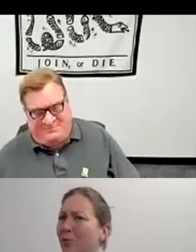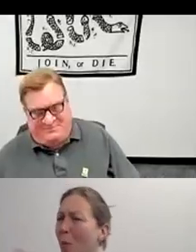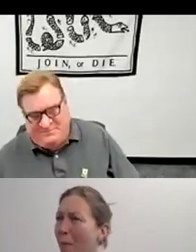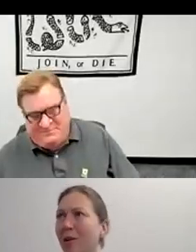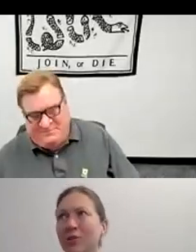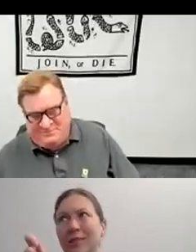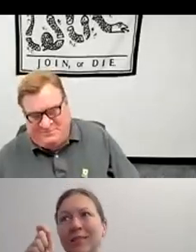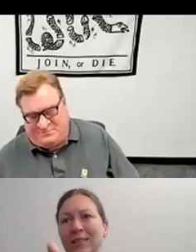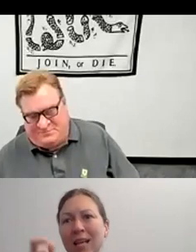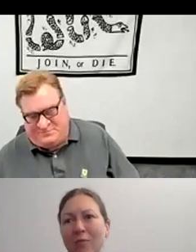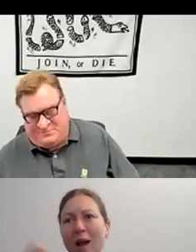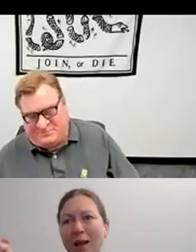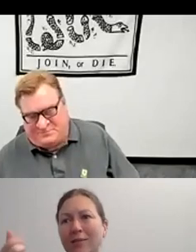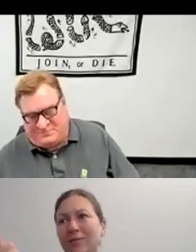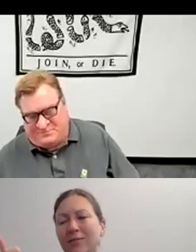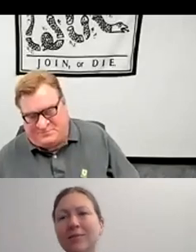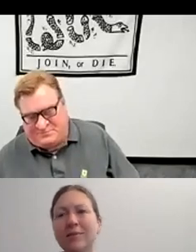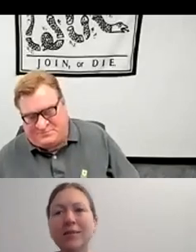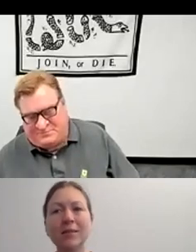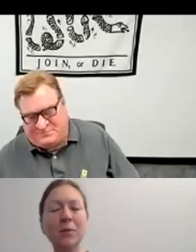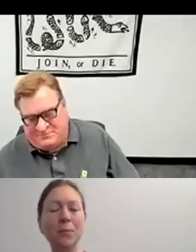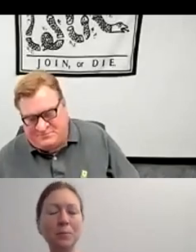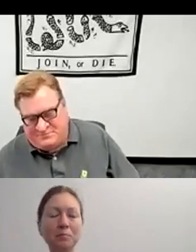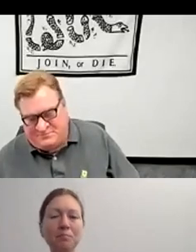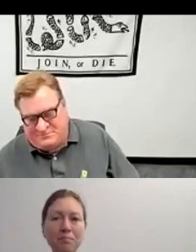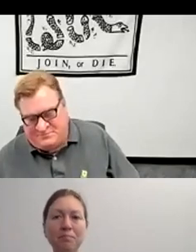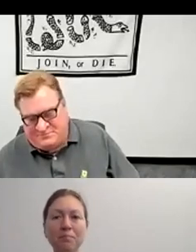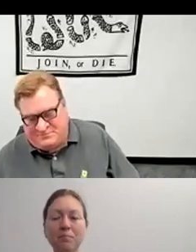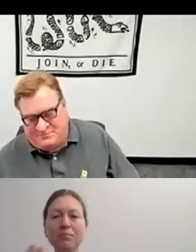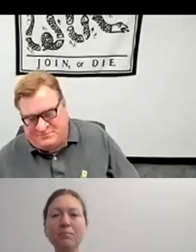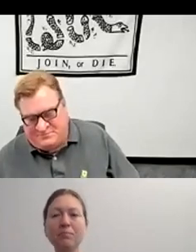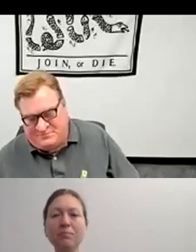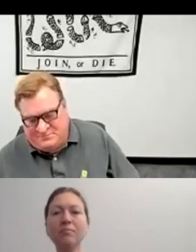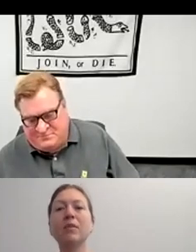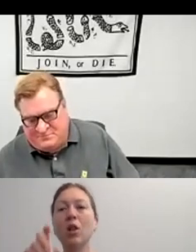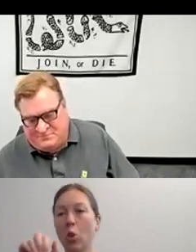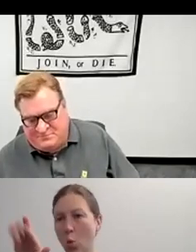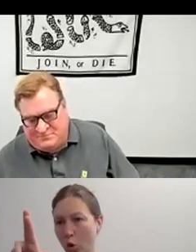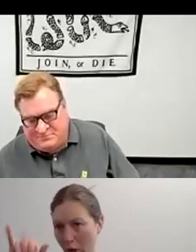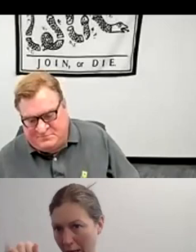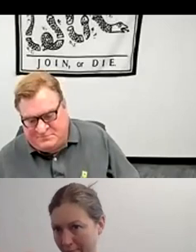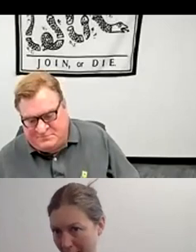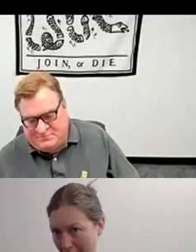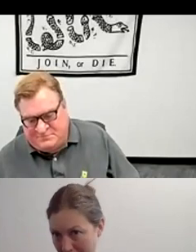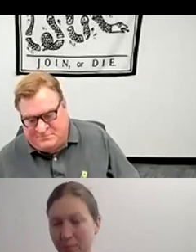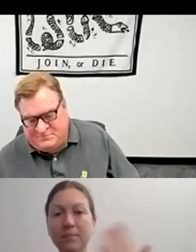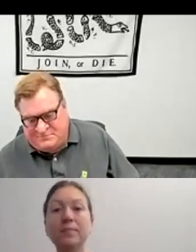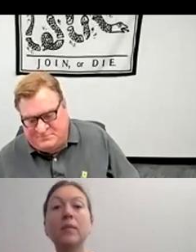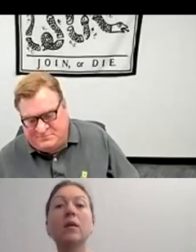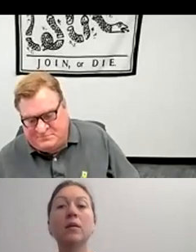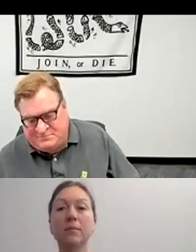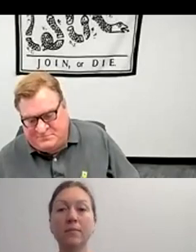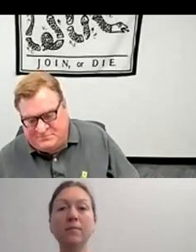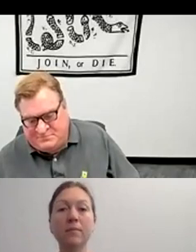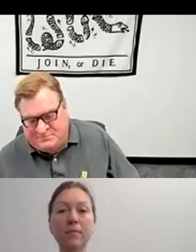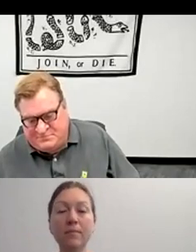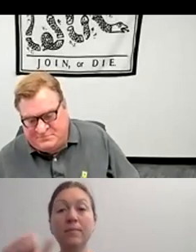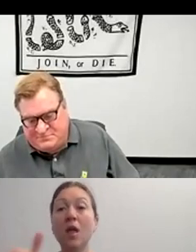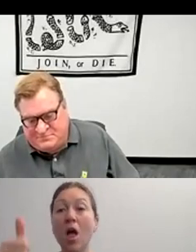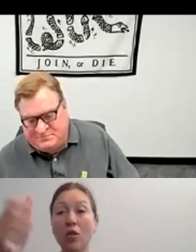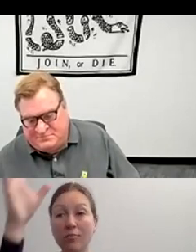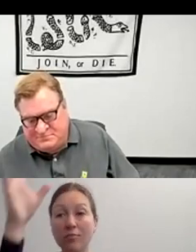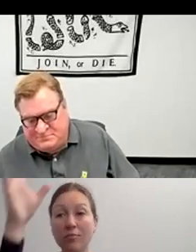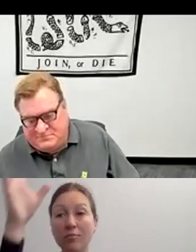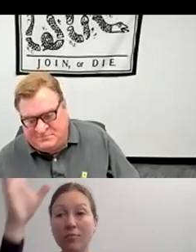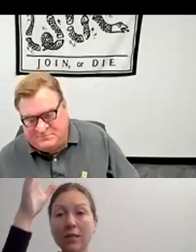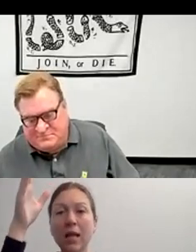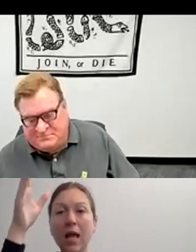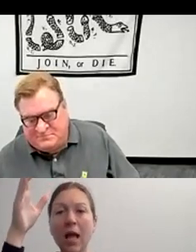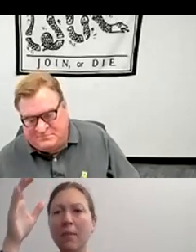THE MODEL DESCRIBES DISABILITY AS A DEFECT OR A SICKNESS THAT MUST BE CURED OR NORMALIZED